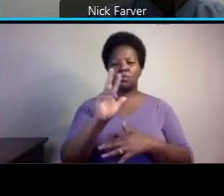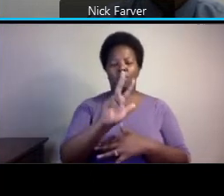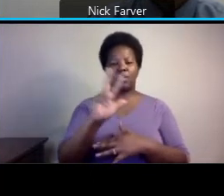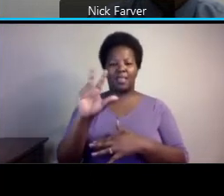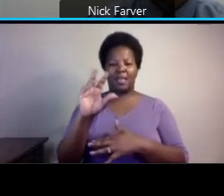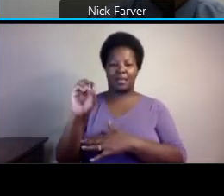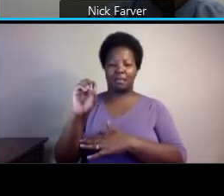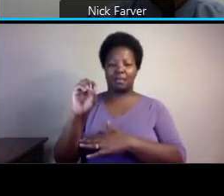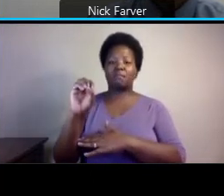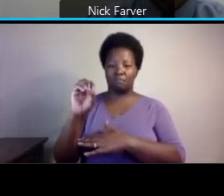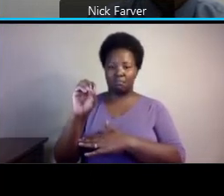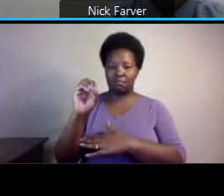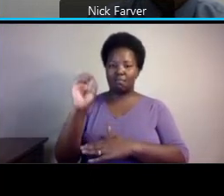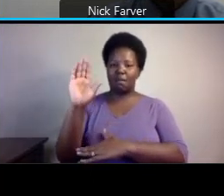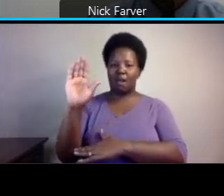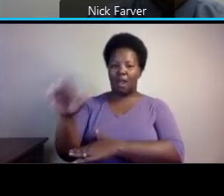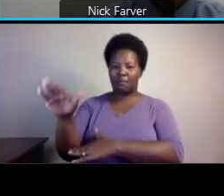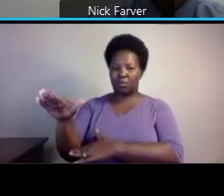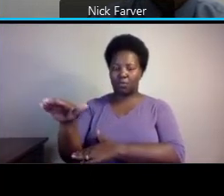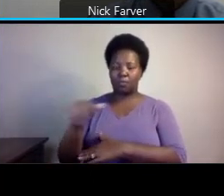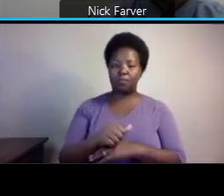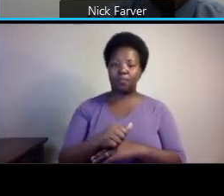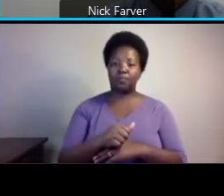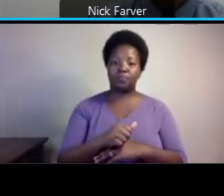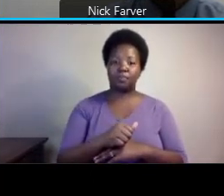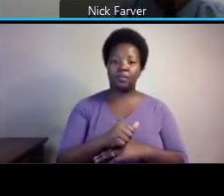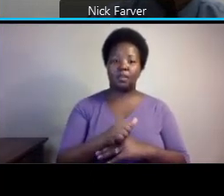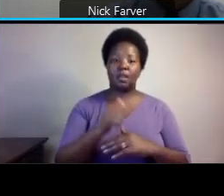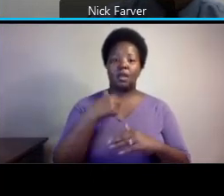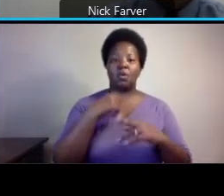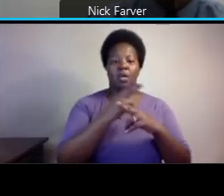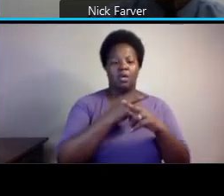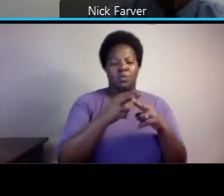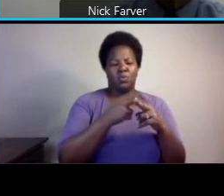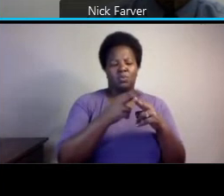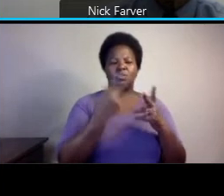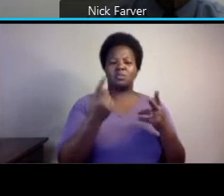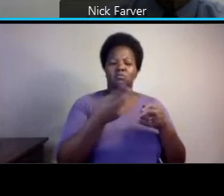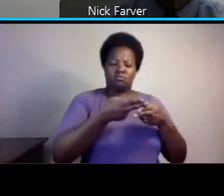project will utilize temporary lane closures to minimize impacts to the traveling public